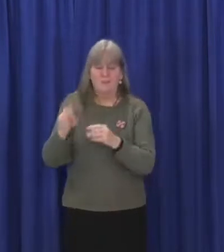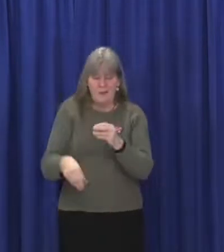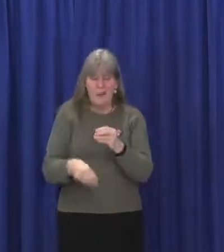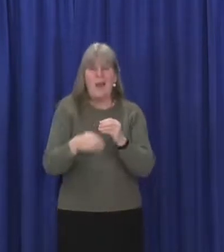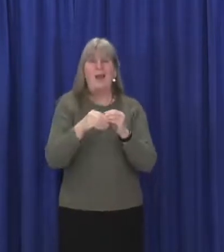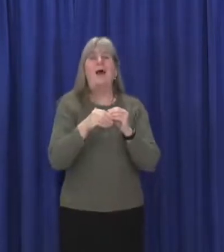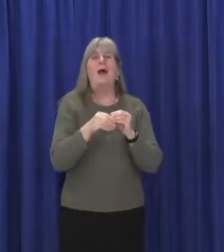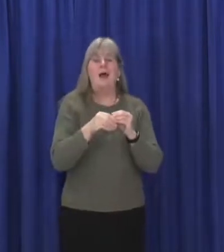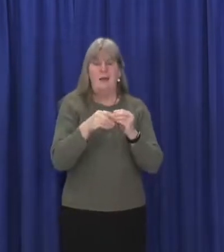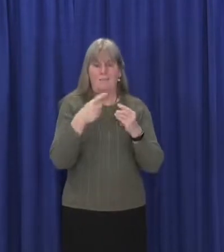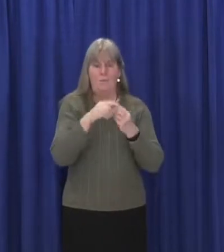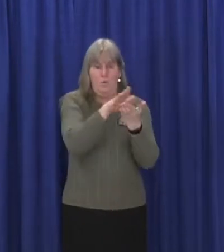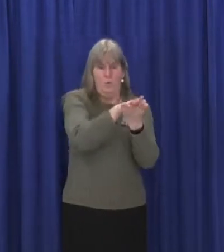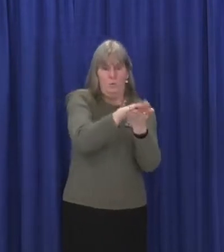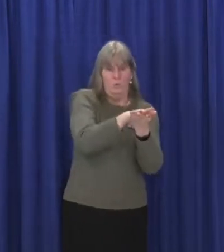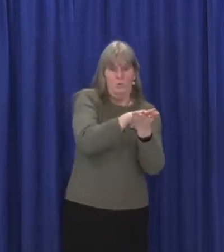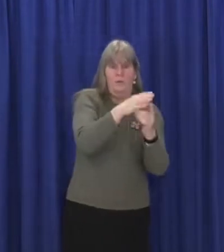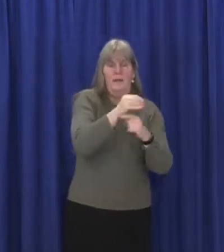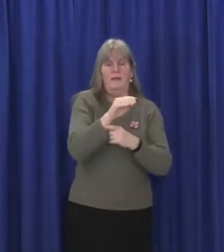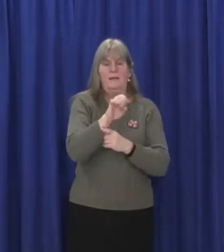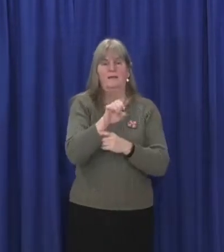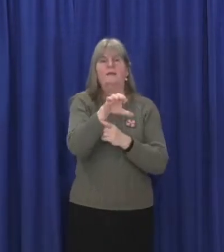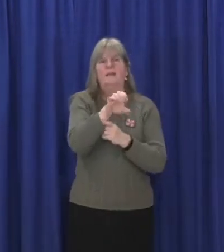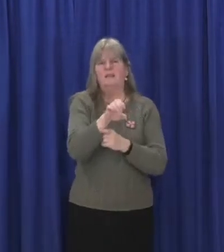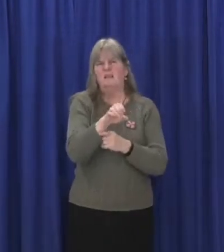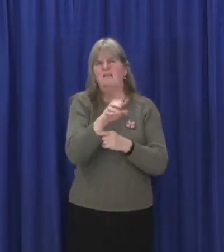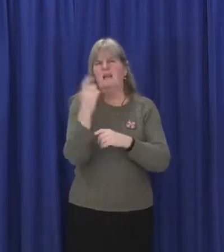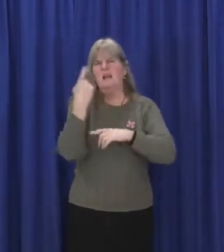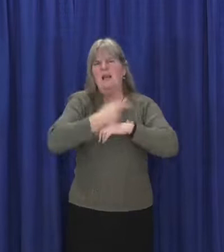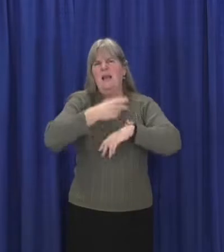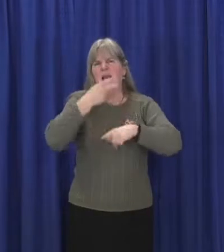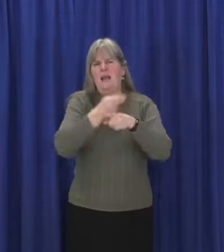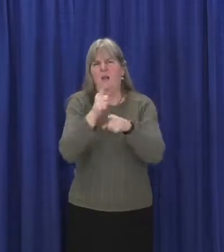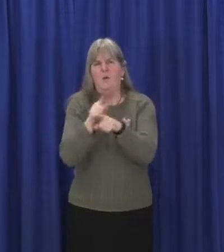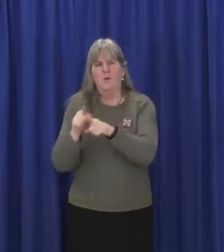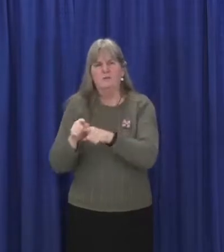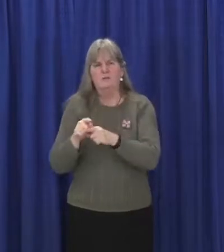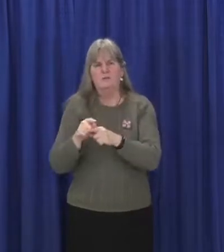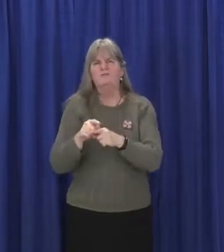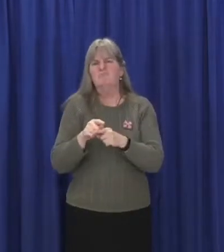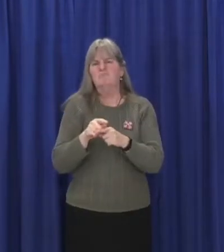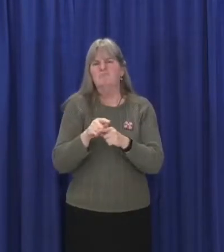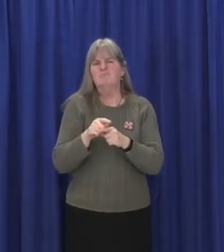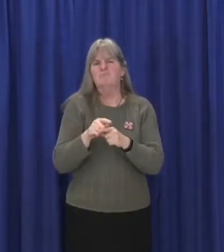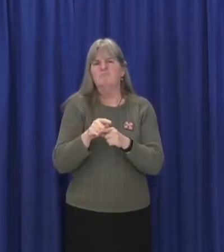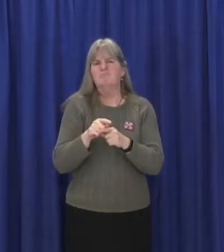for schools and early learning programs and to add these locations to the testing